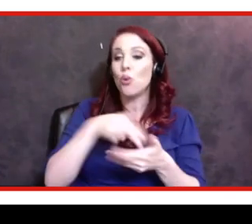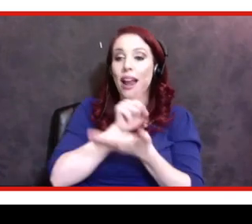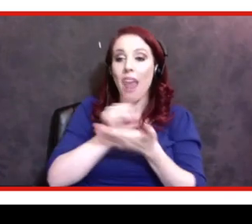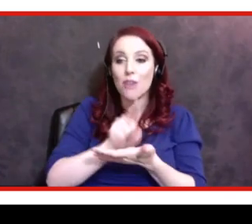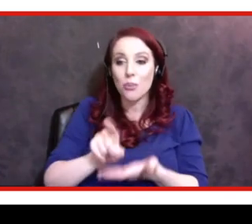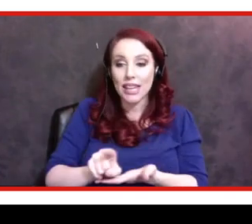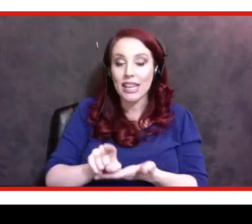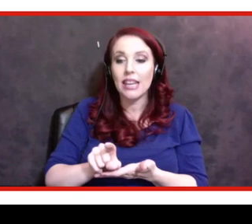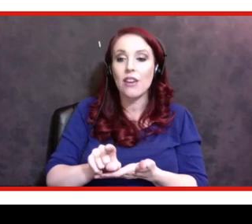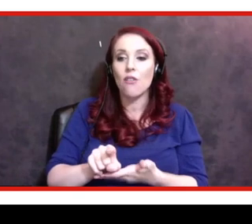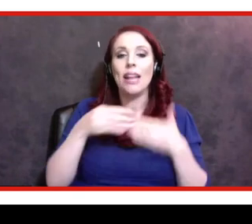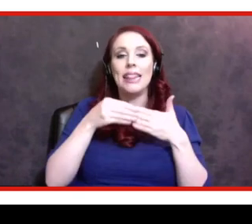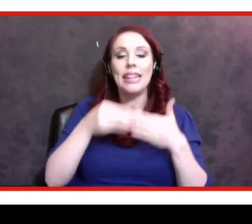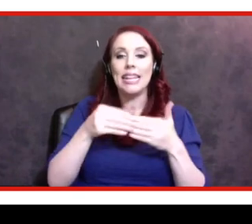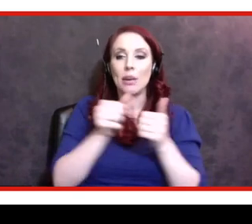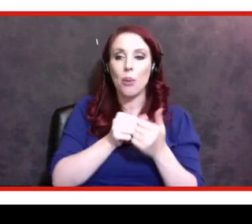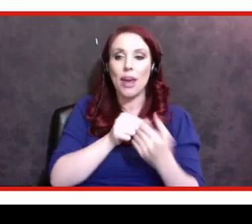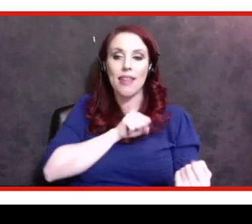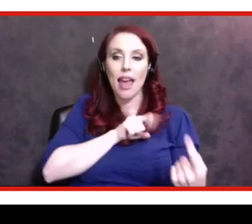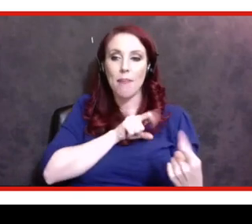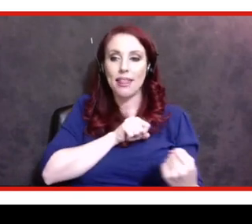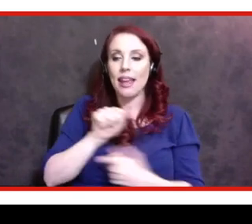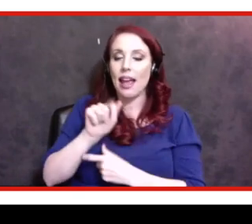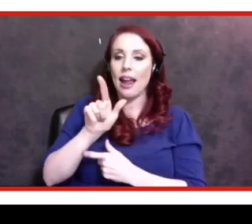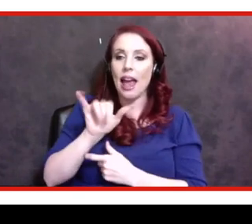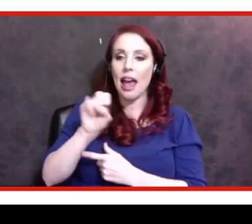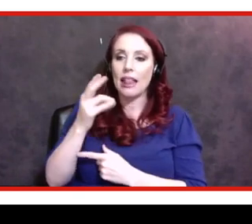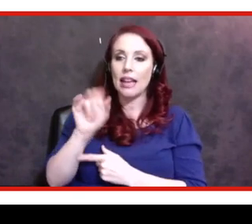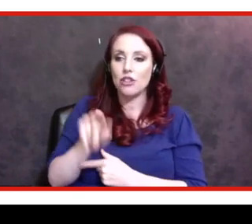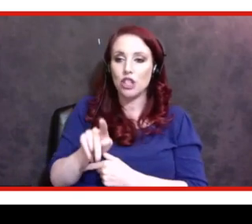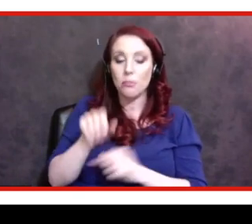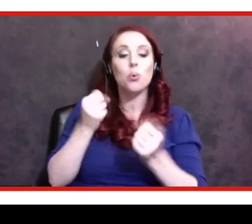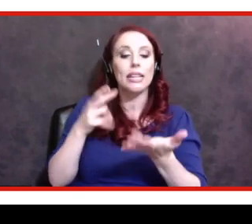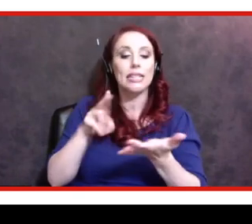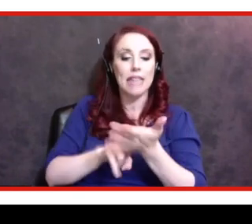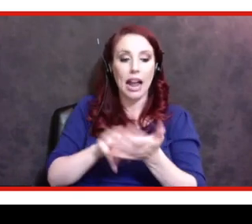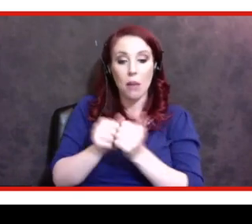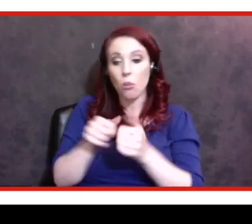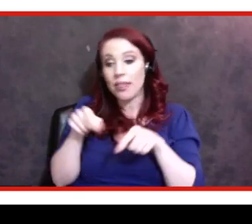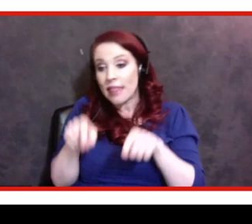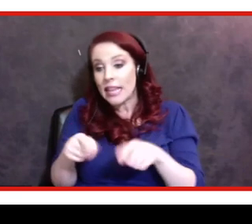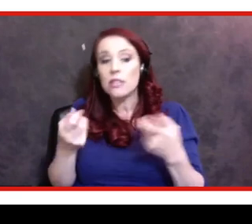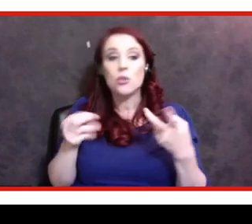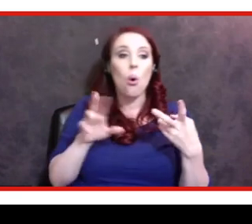You can sign up to attend with live audience Q&A or you can catch the podcast or video